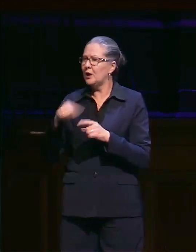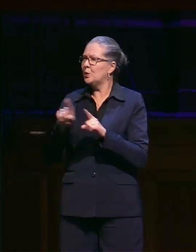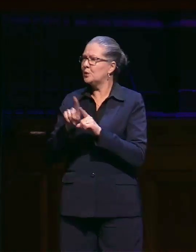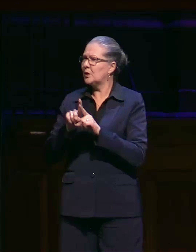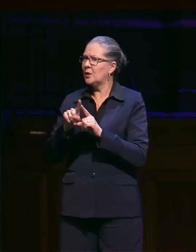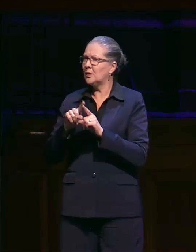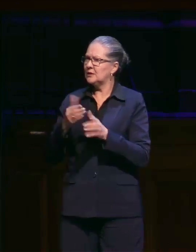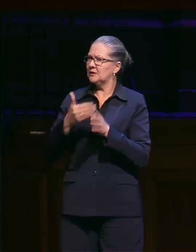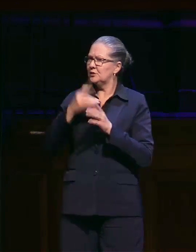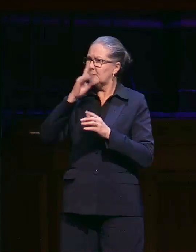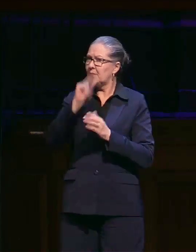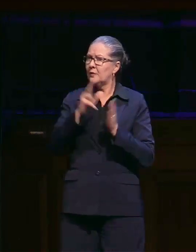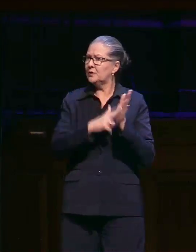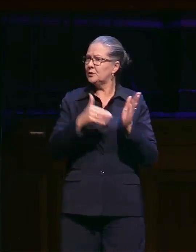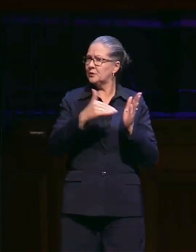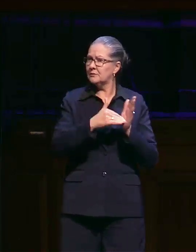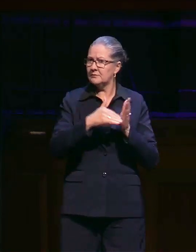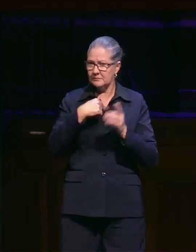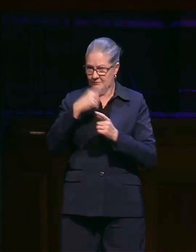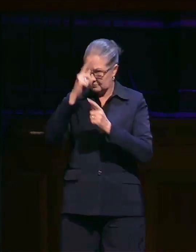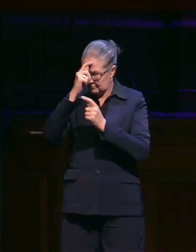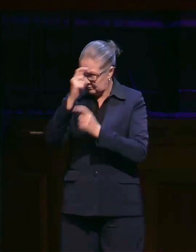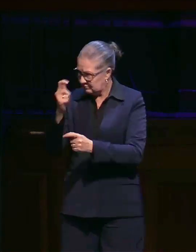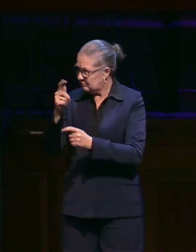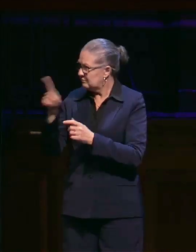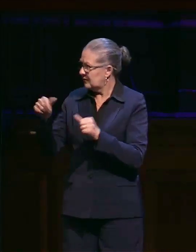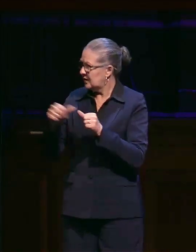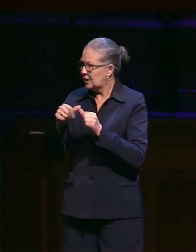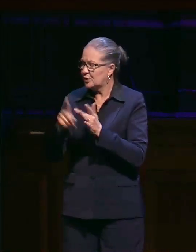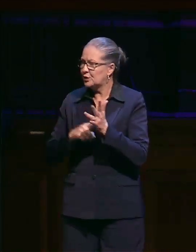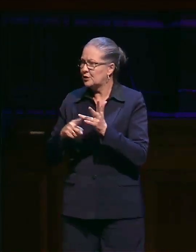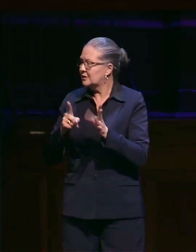And I especially greet you Aunty Joy I get the feeling that you shower inspiration